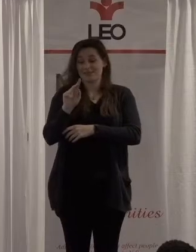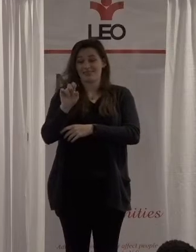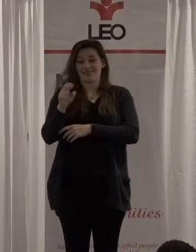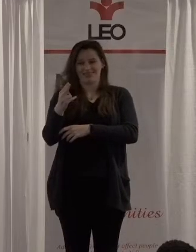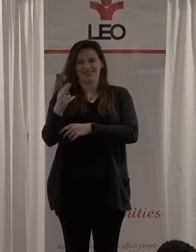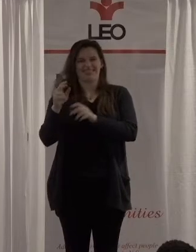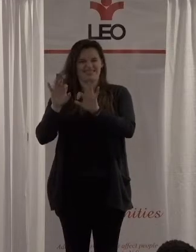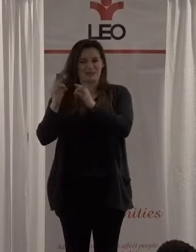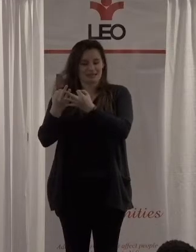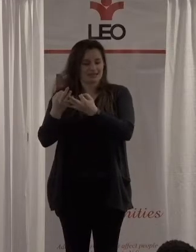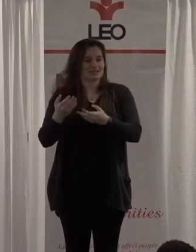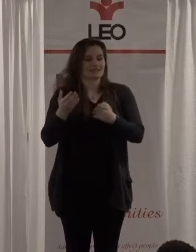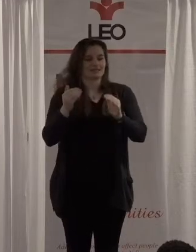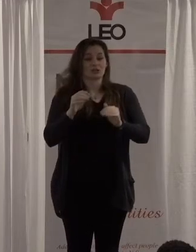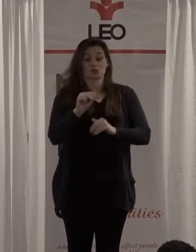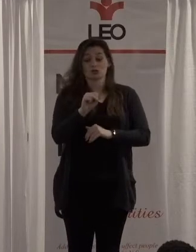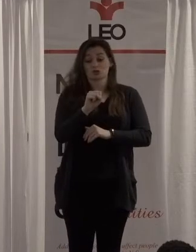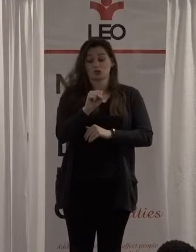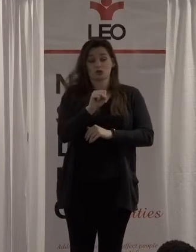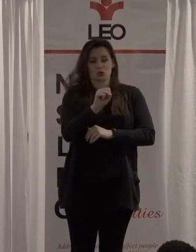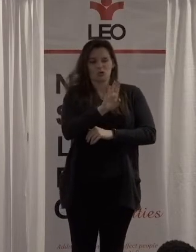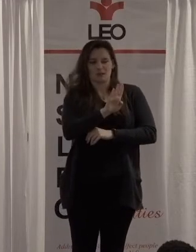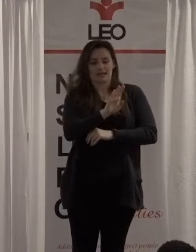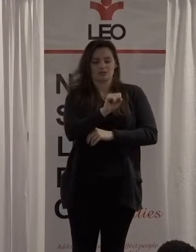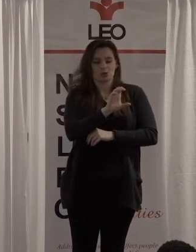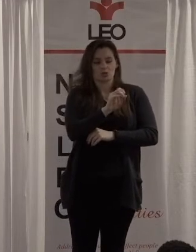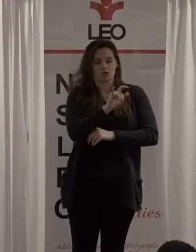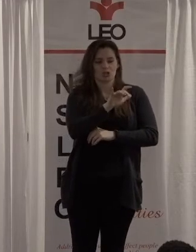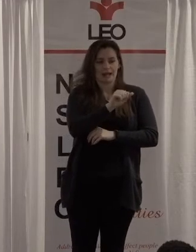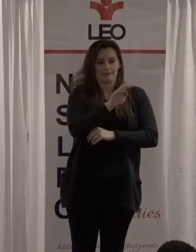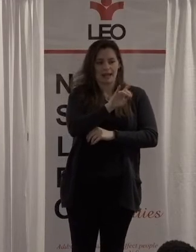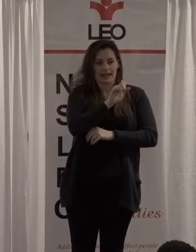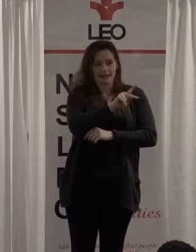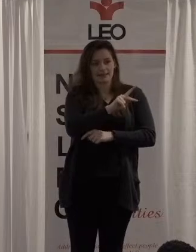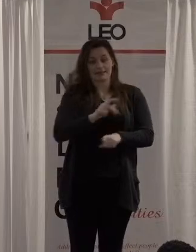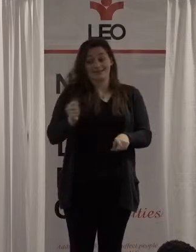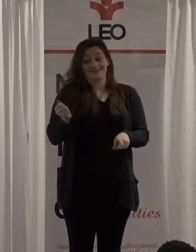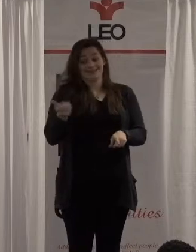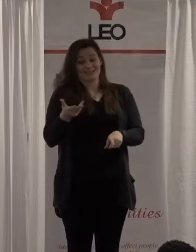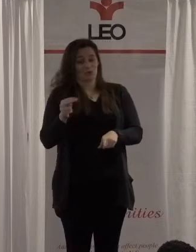SCOTIABANK, CASINO NOVA SCOTIA HALIFAX AND SYDNEY,